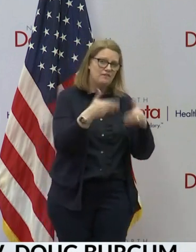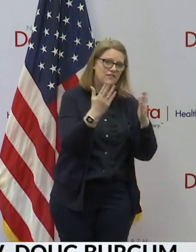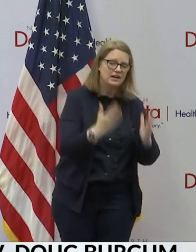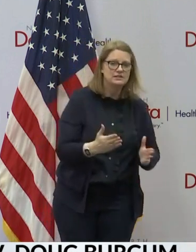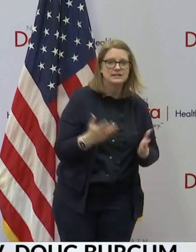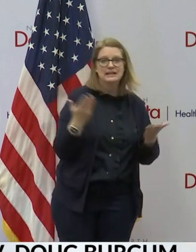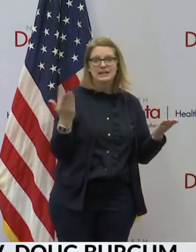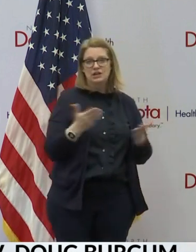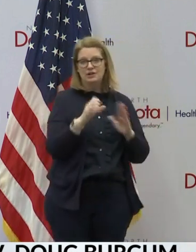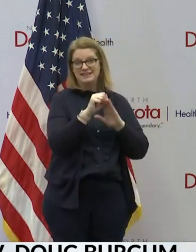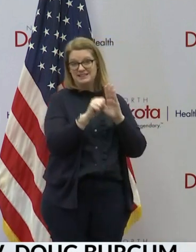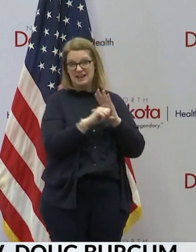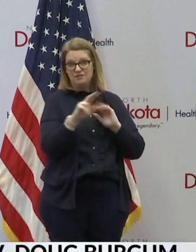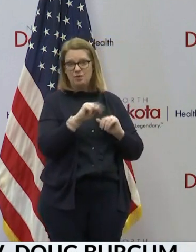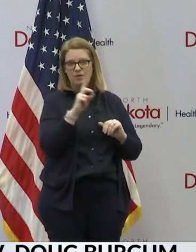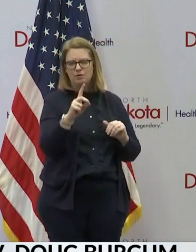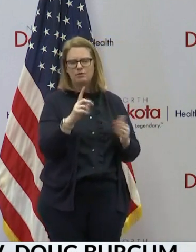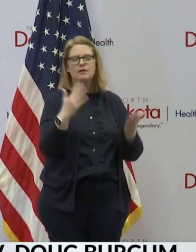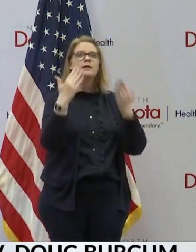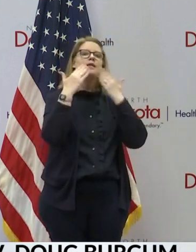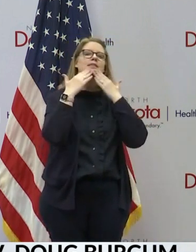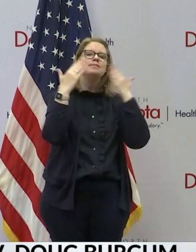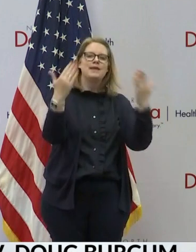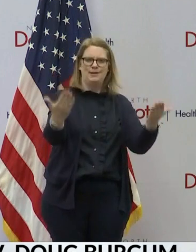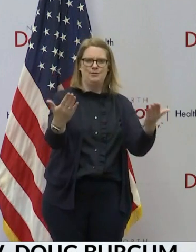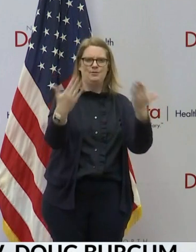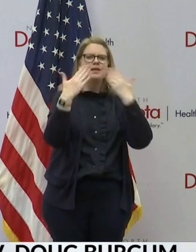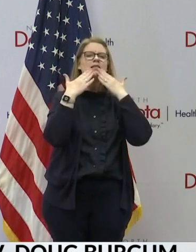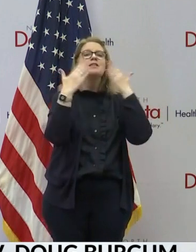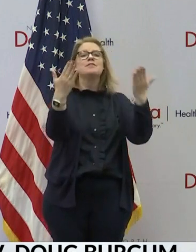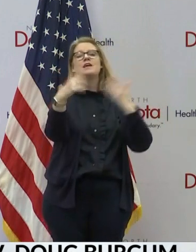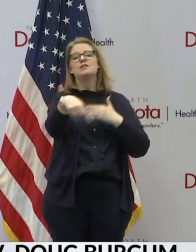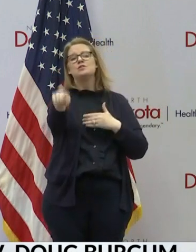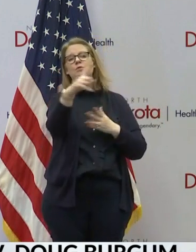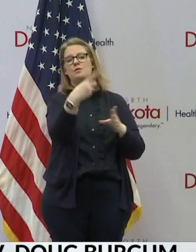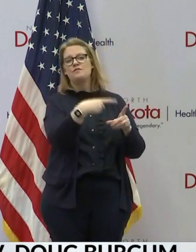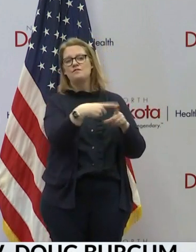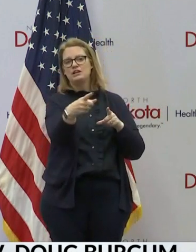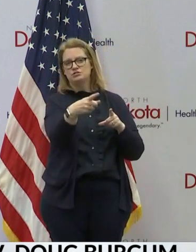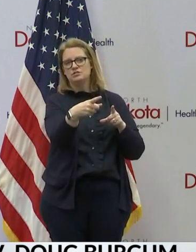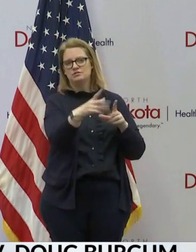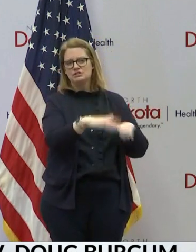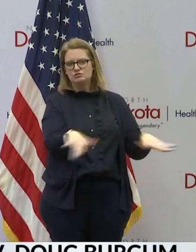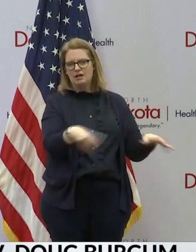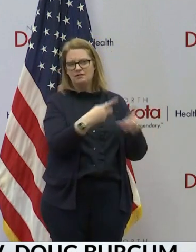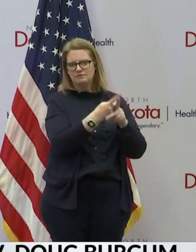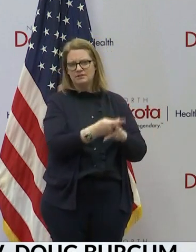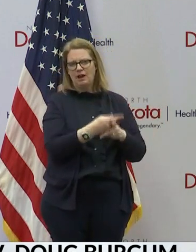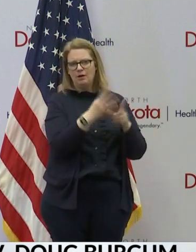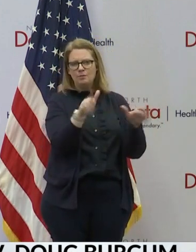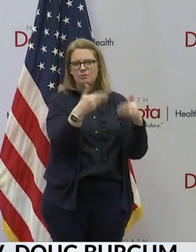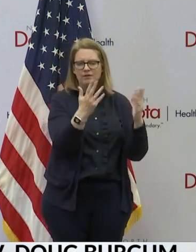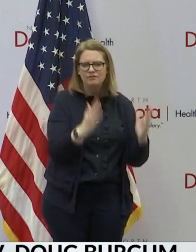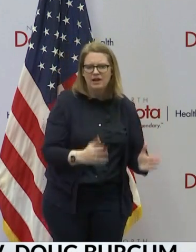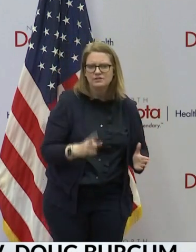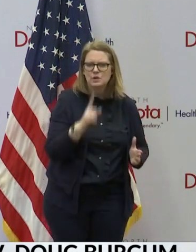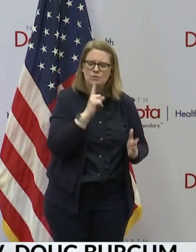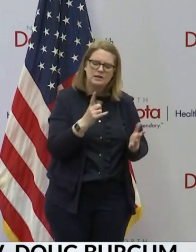OF THE VITAL SUPPORT SYSTEM THAT STANDS BEHIND SO MUCH OF THE WORKFORCE, THAT IS THE NORTH DAKOTA CHILD CARE